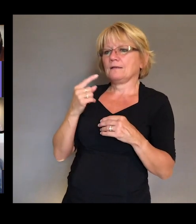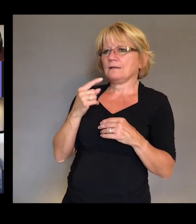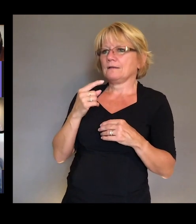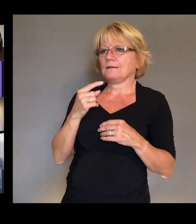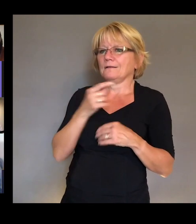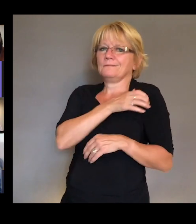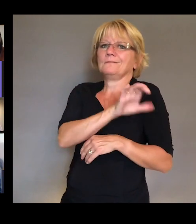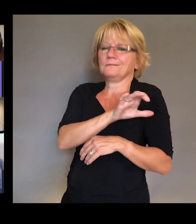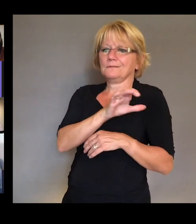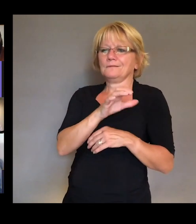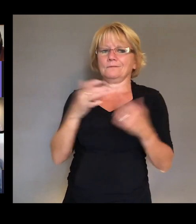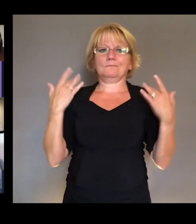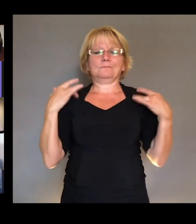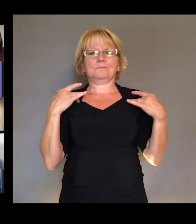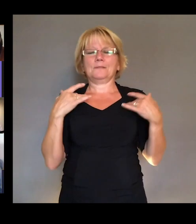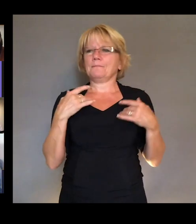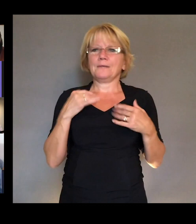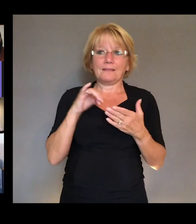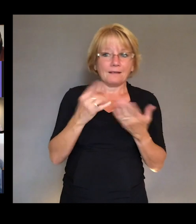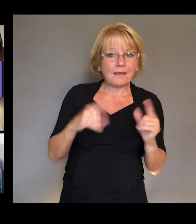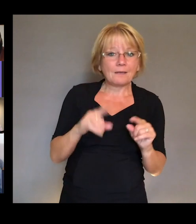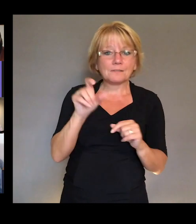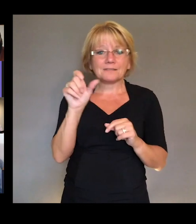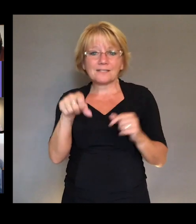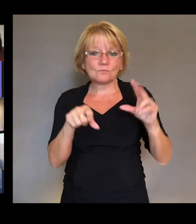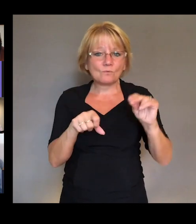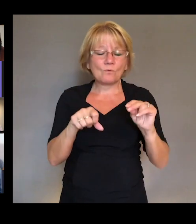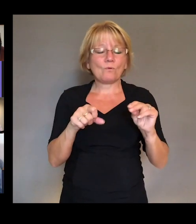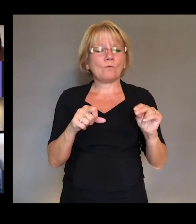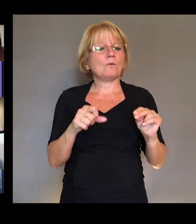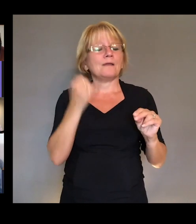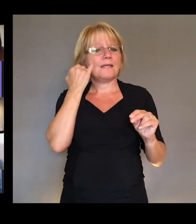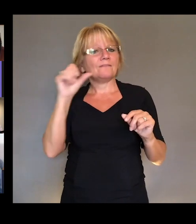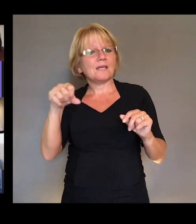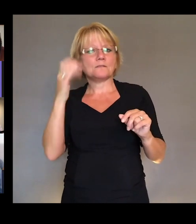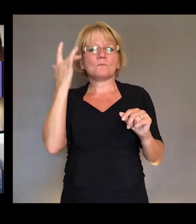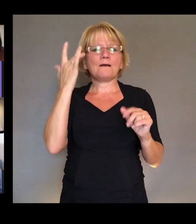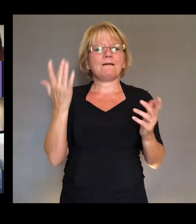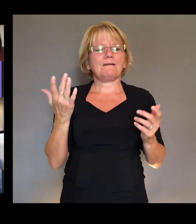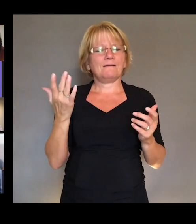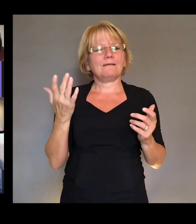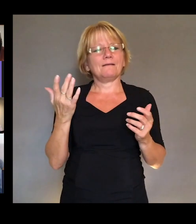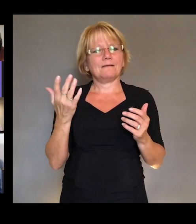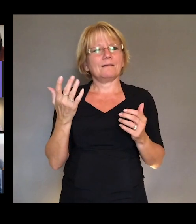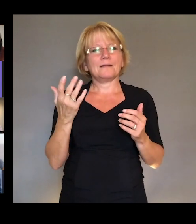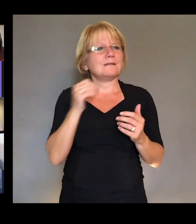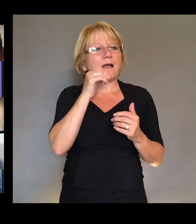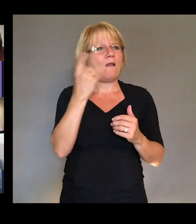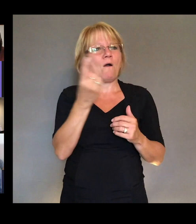So, and if that's happening, then why is that? Or the special ed, you know, educator, that means, you know, that person must leave.